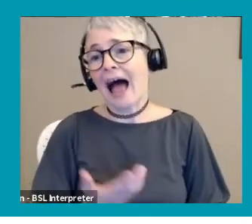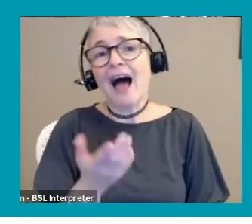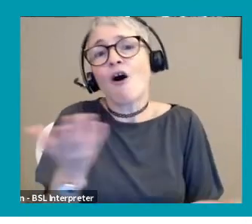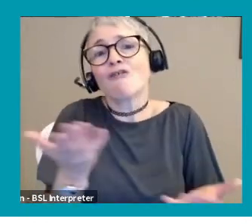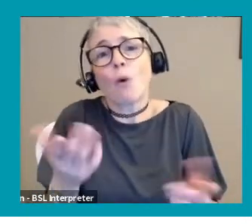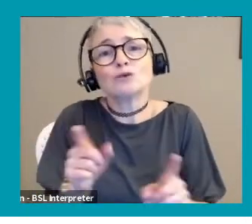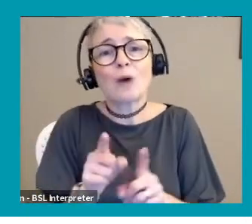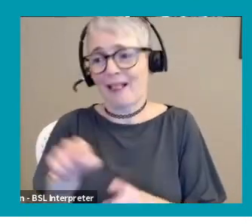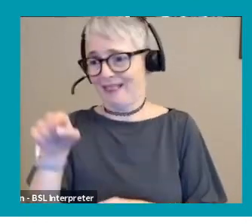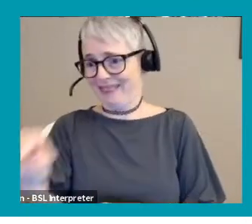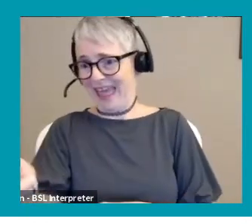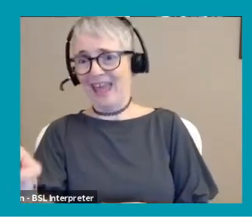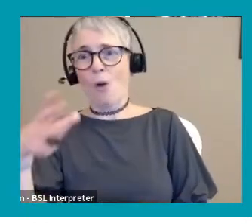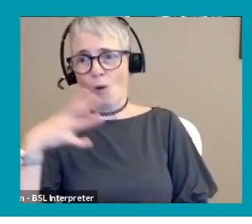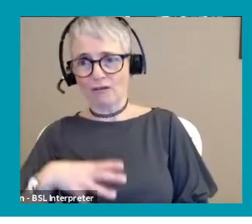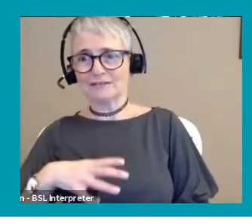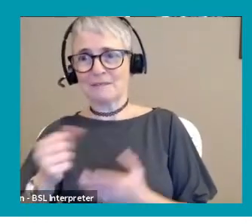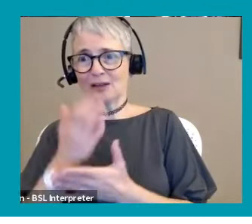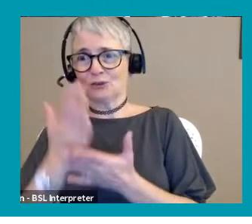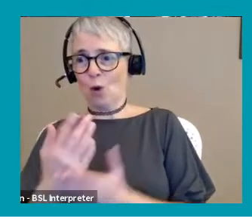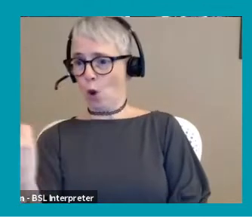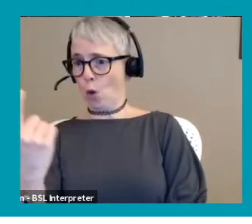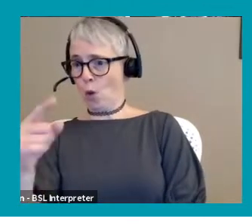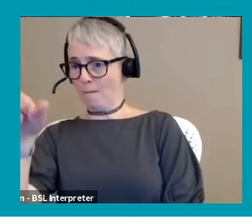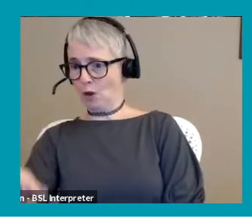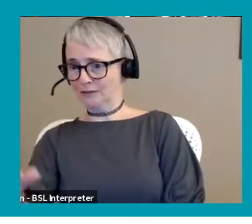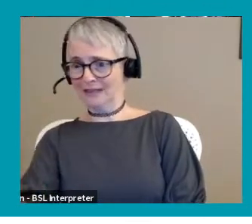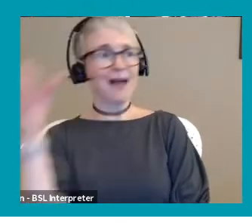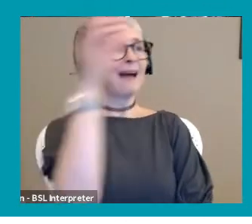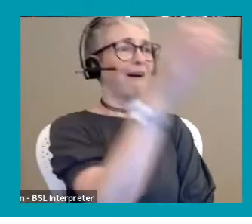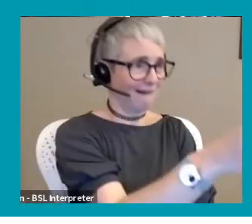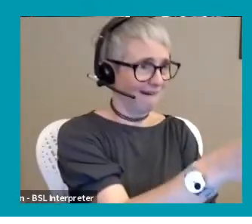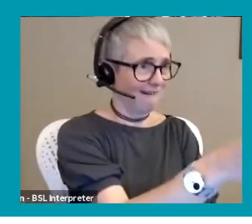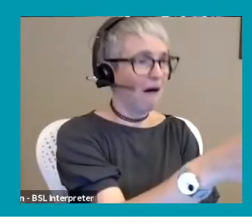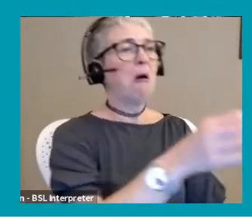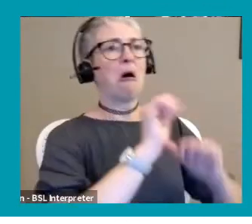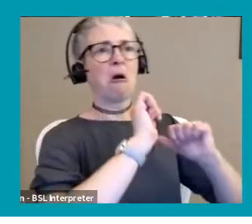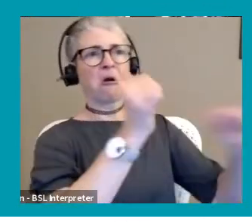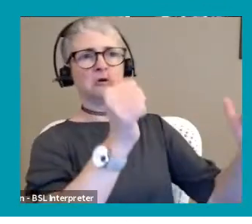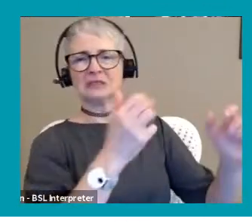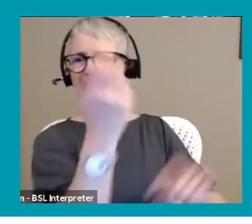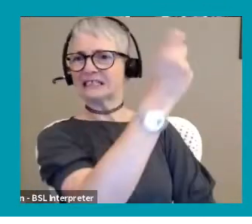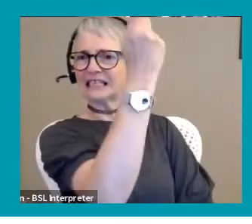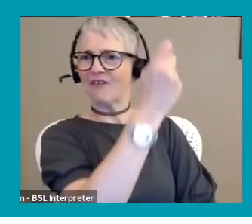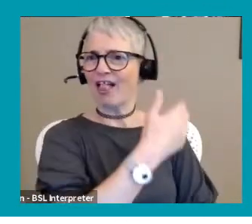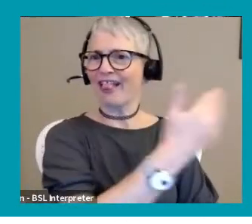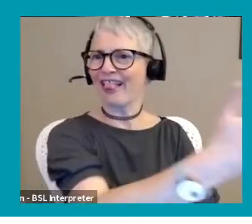So they will want to work with you to see if you are the right for that job or maybe if there is another job you are the right candidate for.